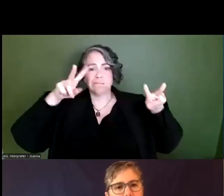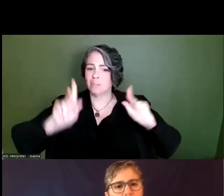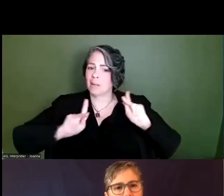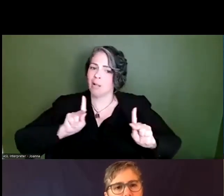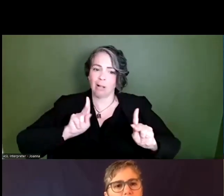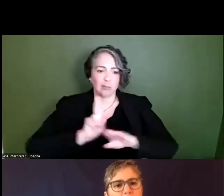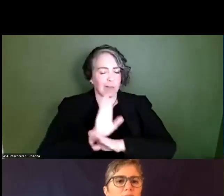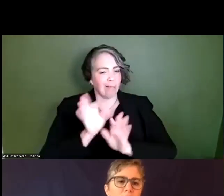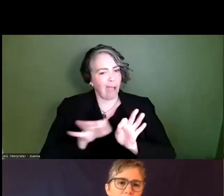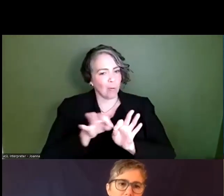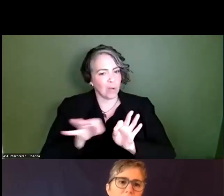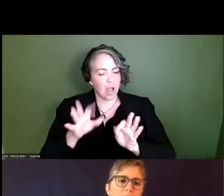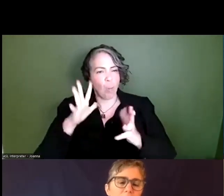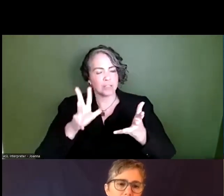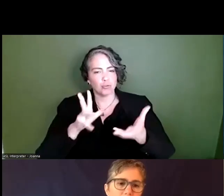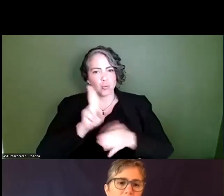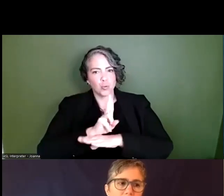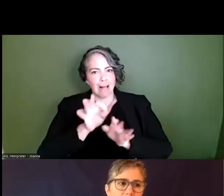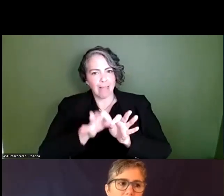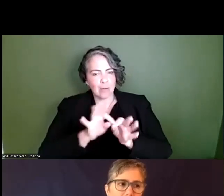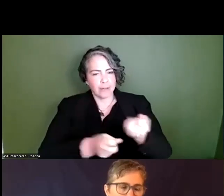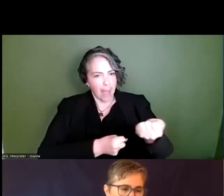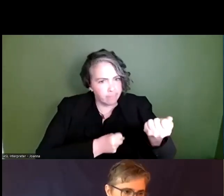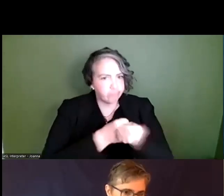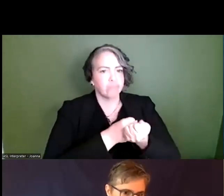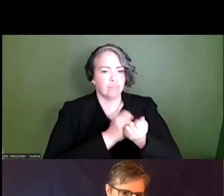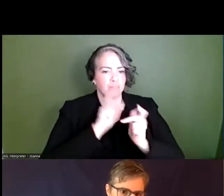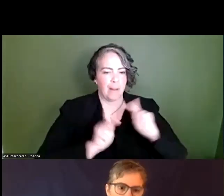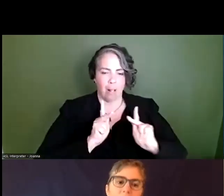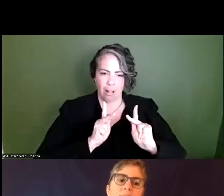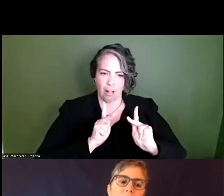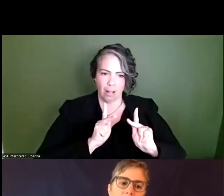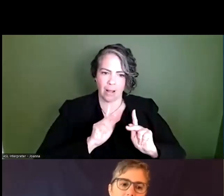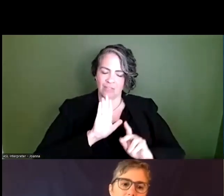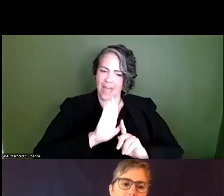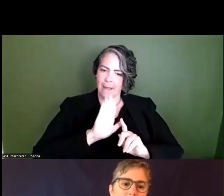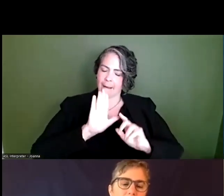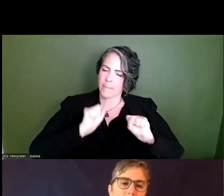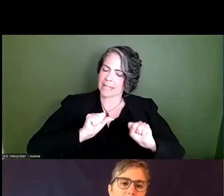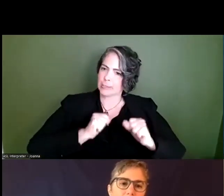language that’s strength-based, that supports self-efficacy and the belief that people can learn